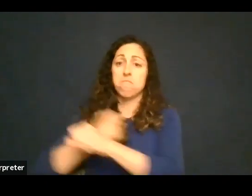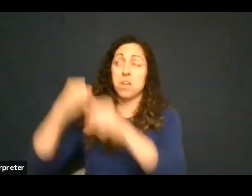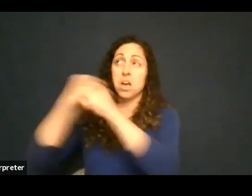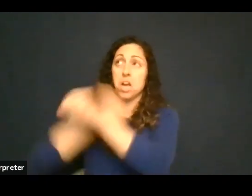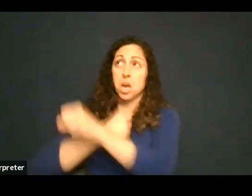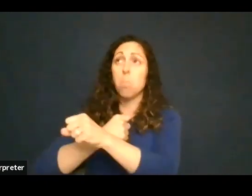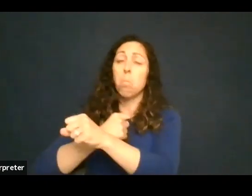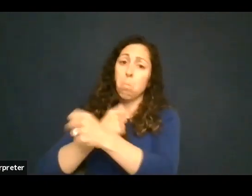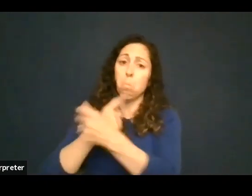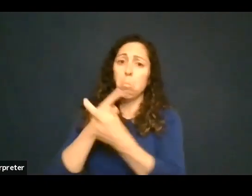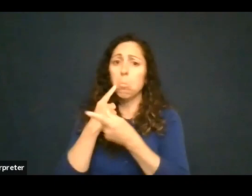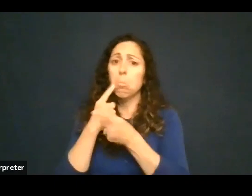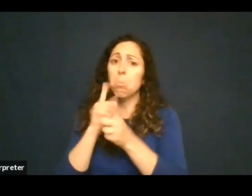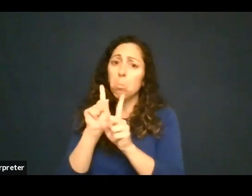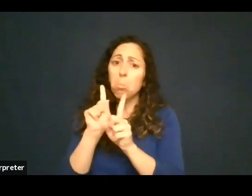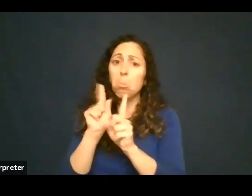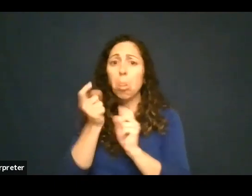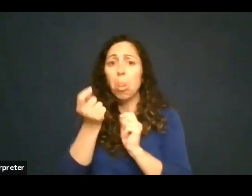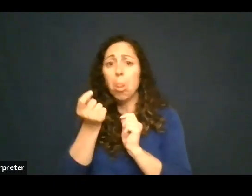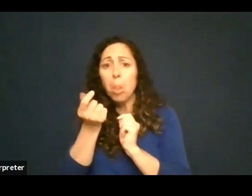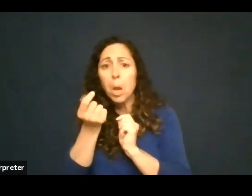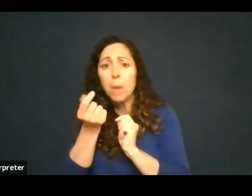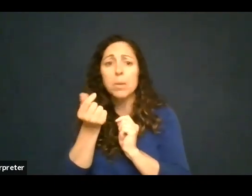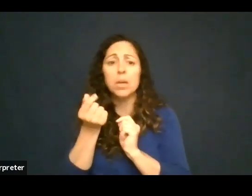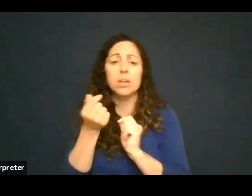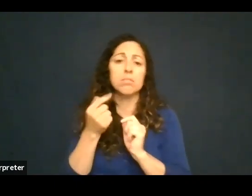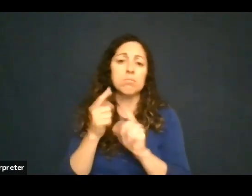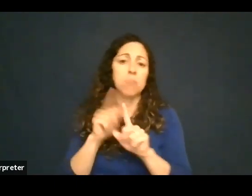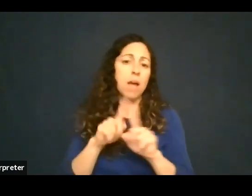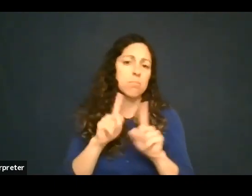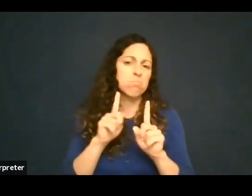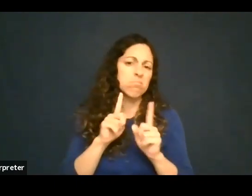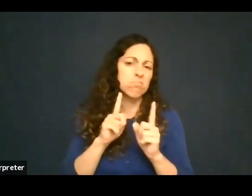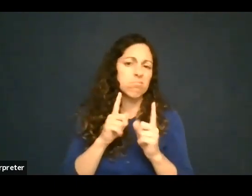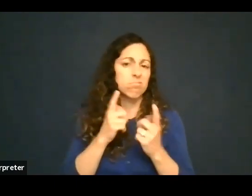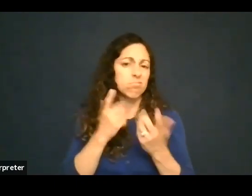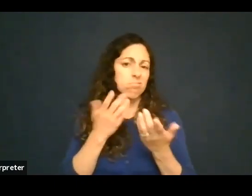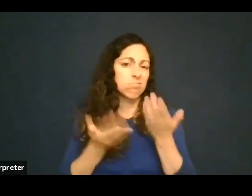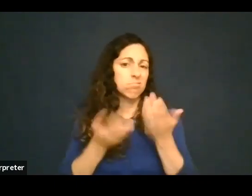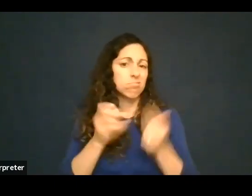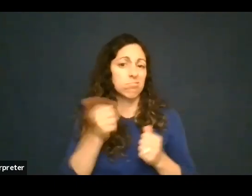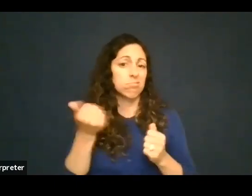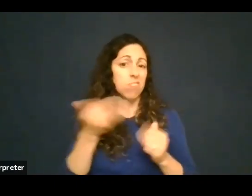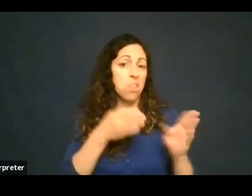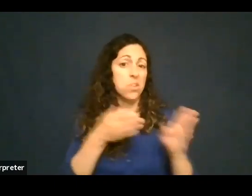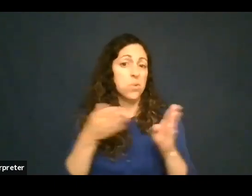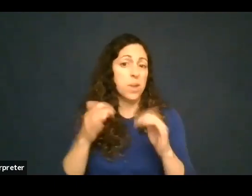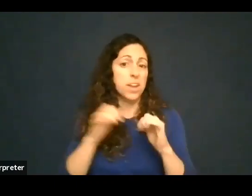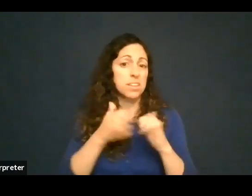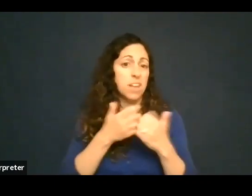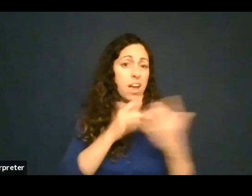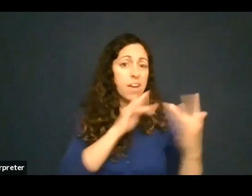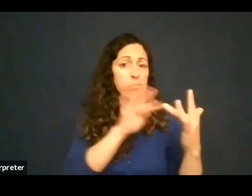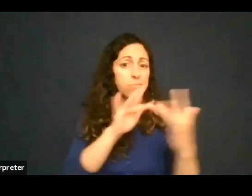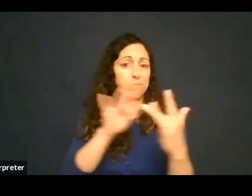But I'm sure there are other ways people have approached outside funding agencies. They don't have to be the government.